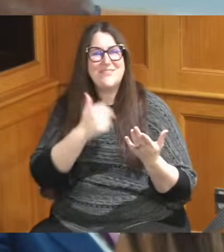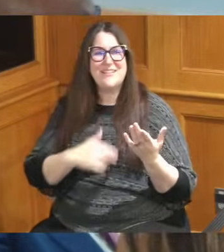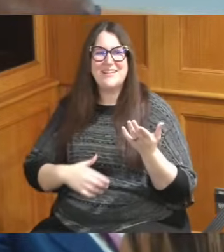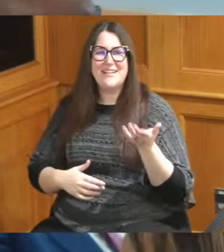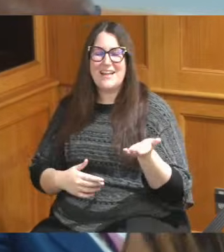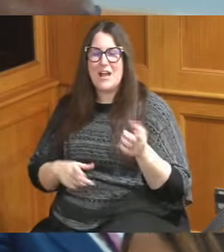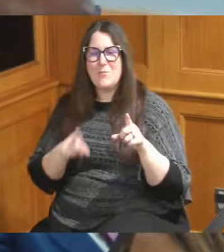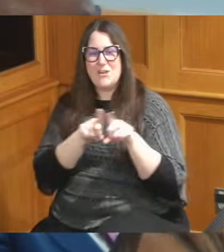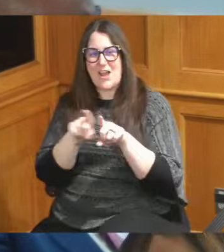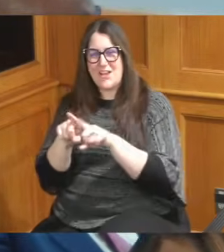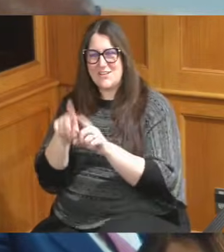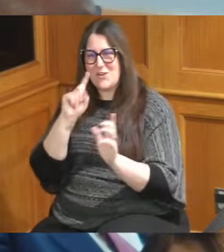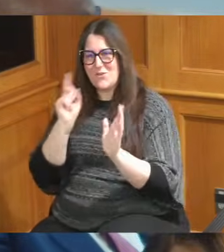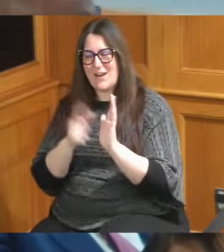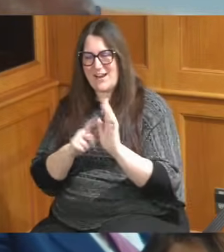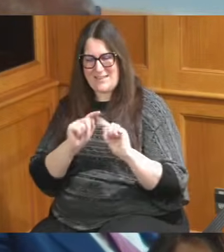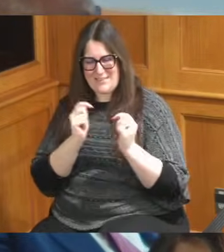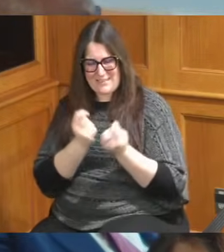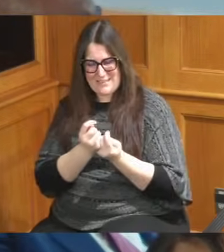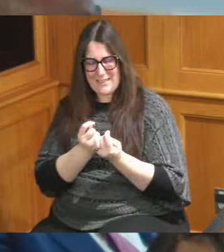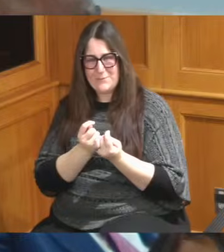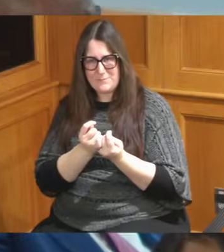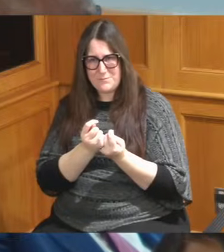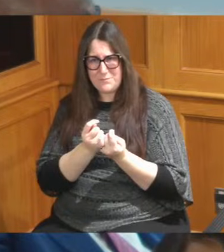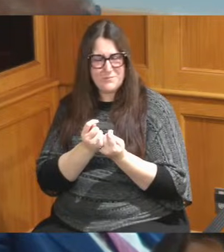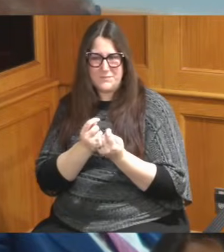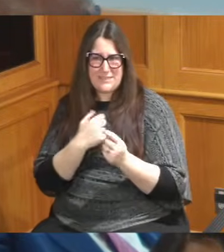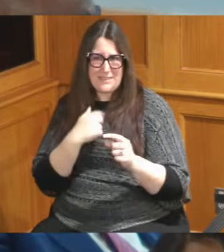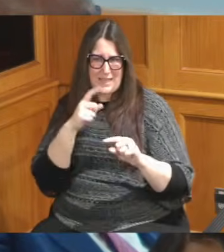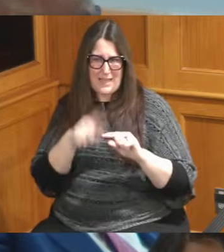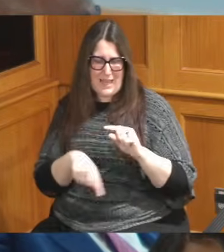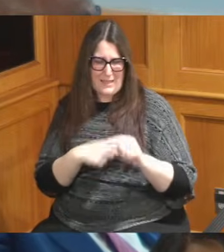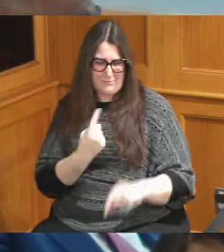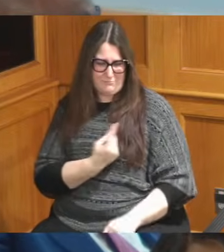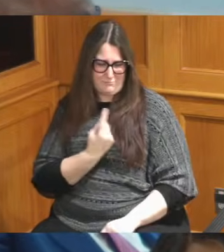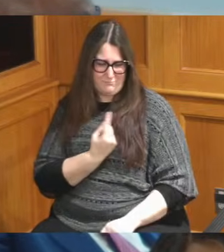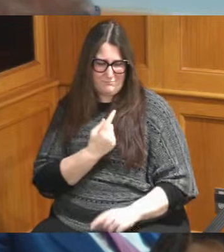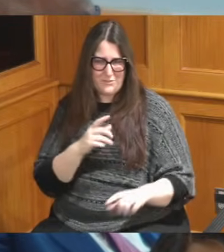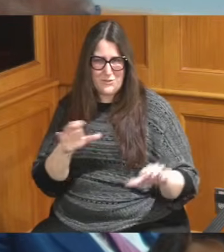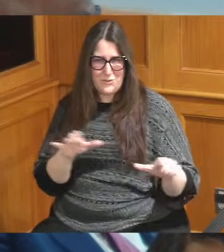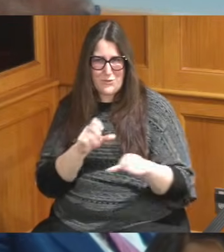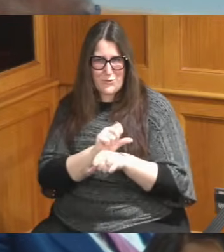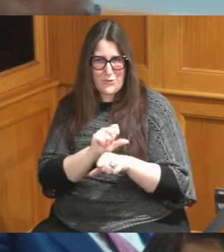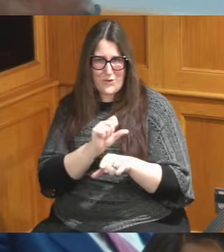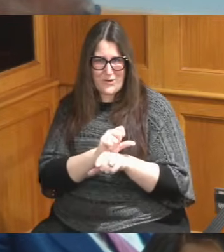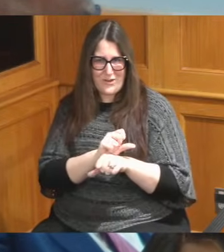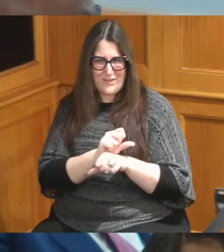also want to recognize our team because I cannot do this work. this is definitely a vision that we